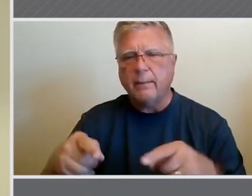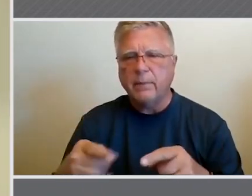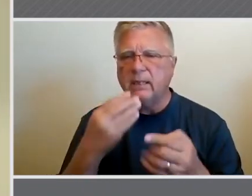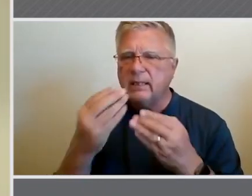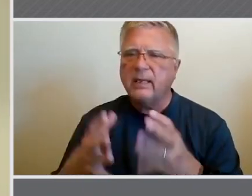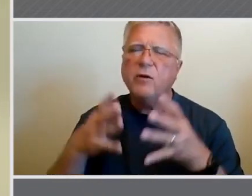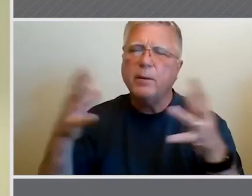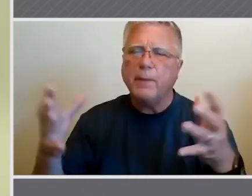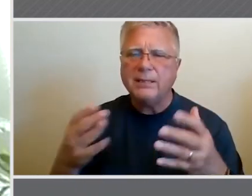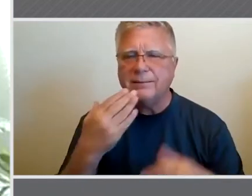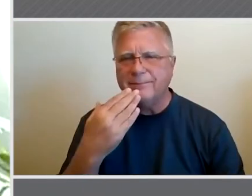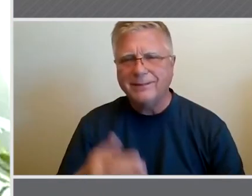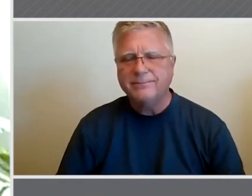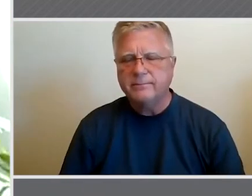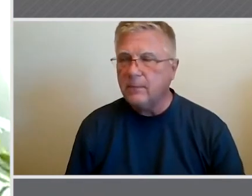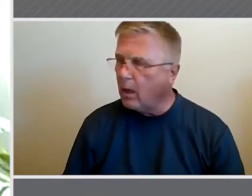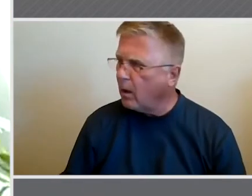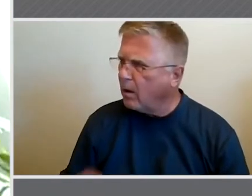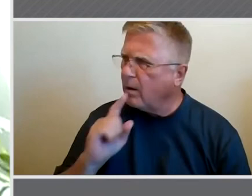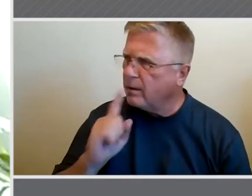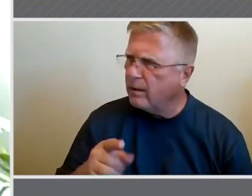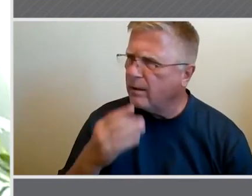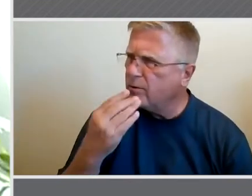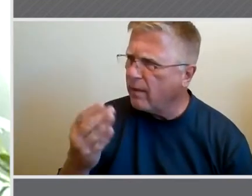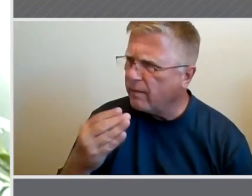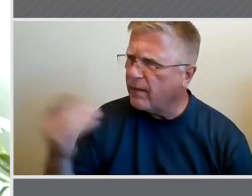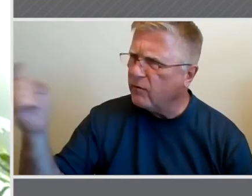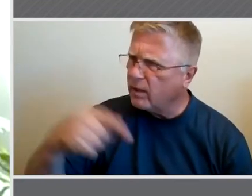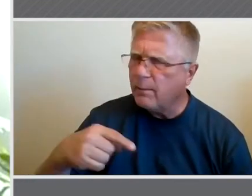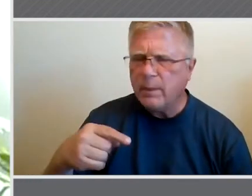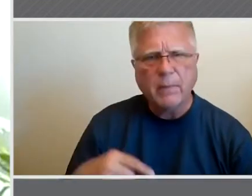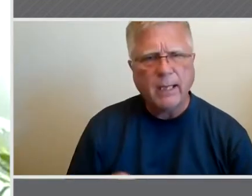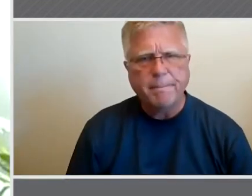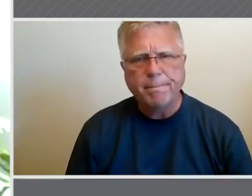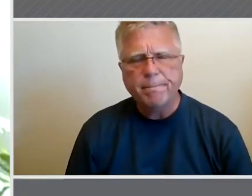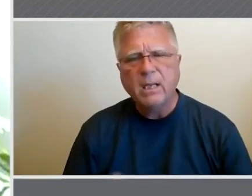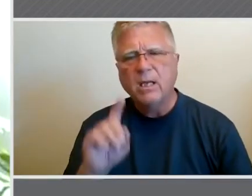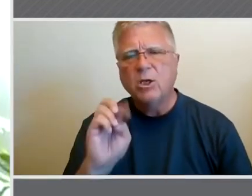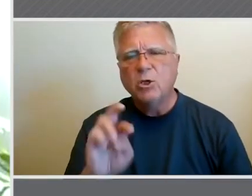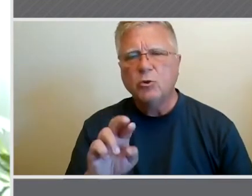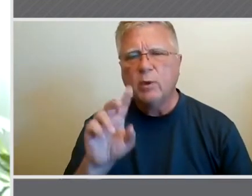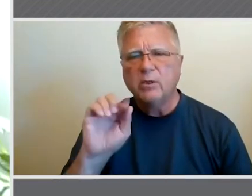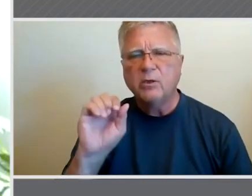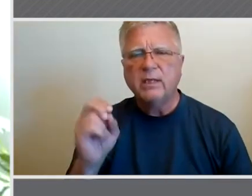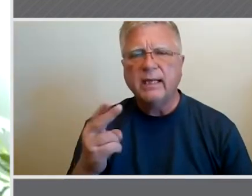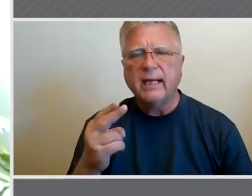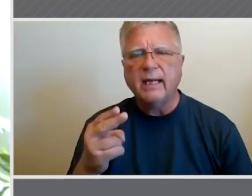Thanks. Yeah, thanks for thanks for stopping by, well structured dash will see planning loads their screen.